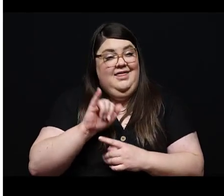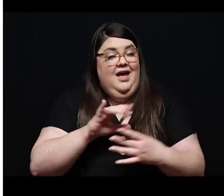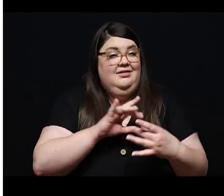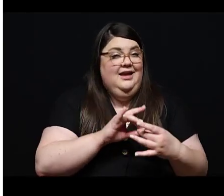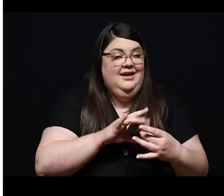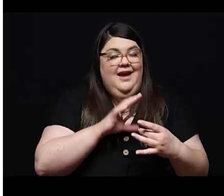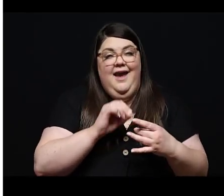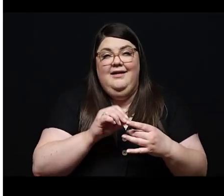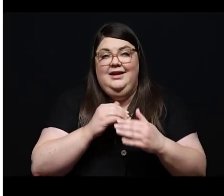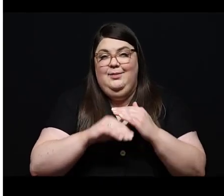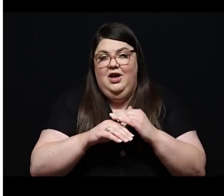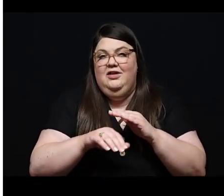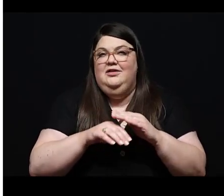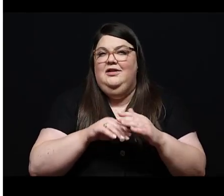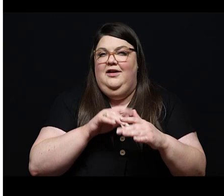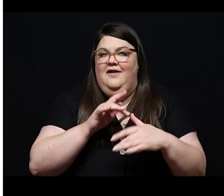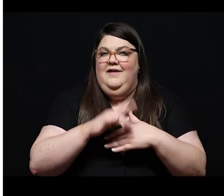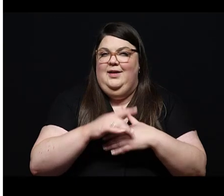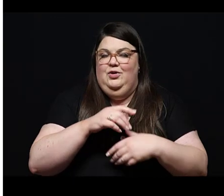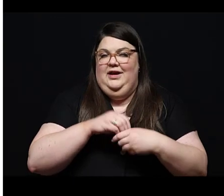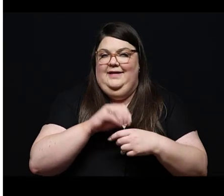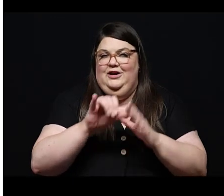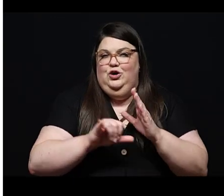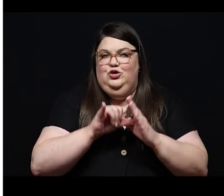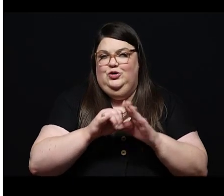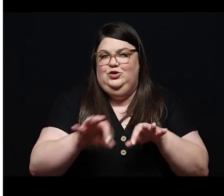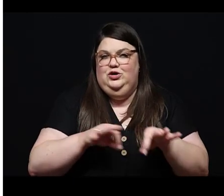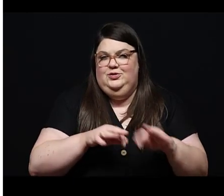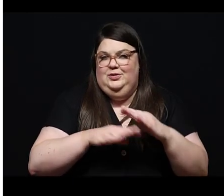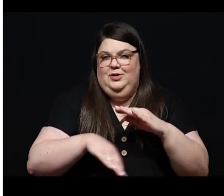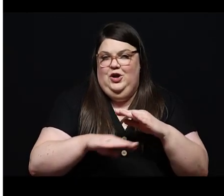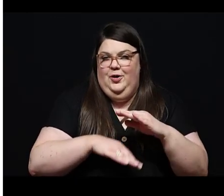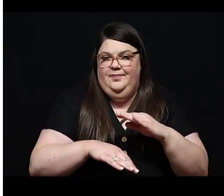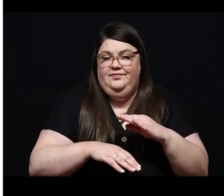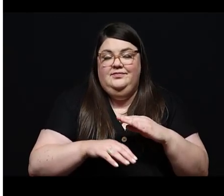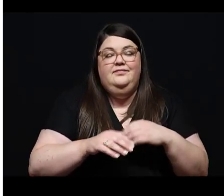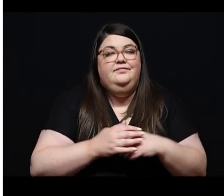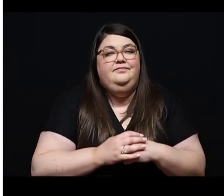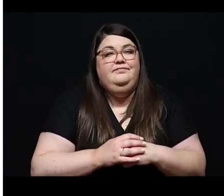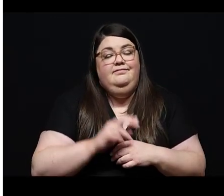are available in the YouTube description below. The National Clearinghouse of Rehabilitation